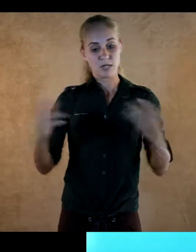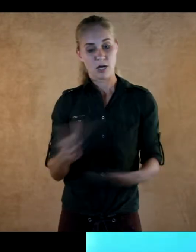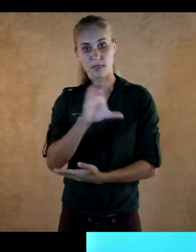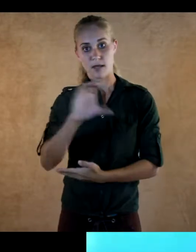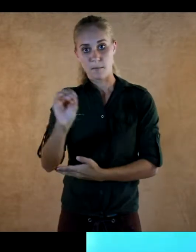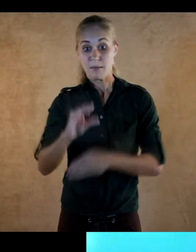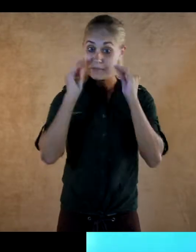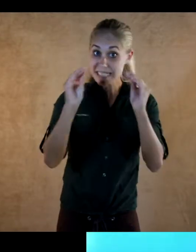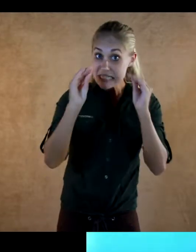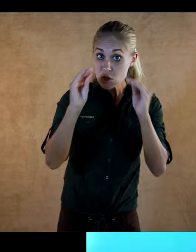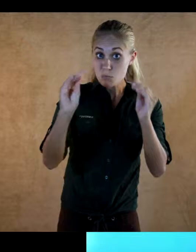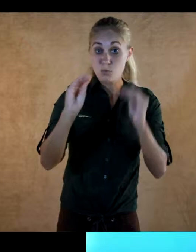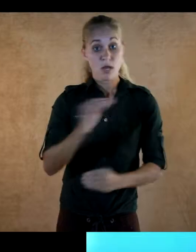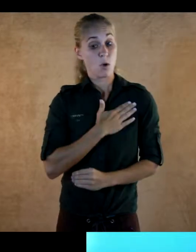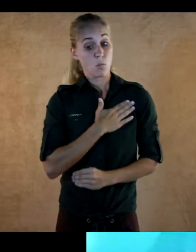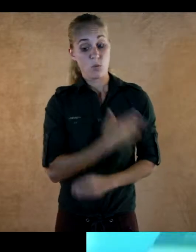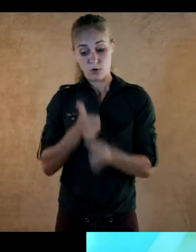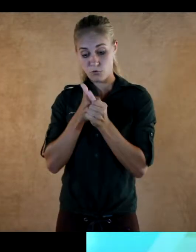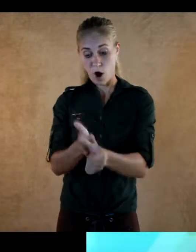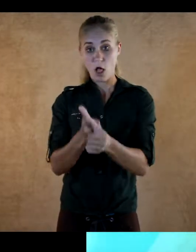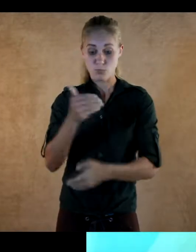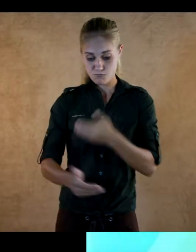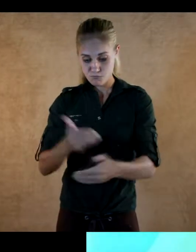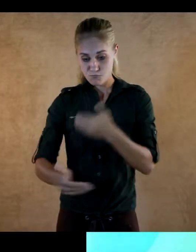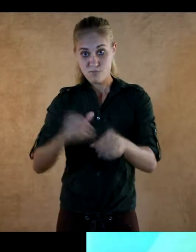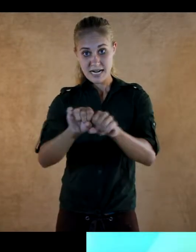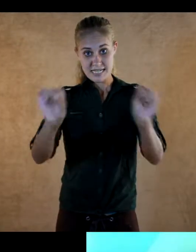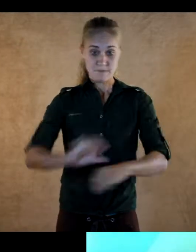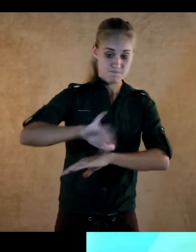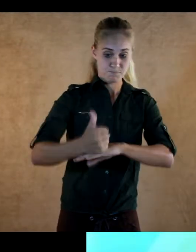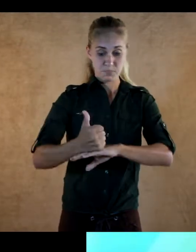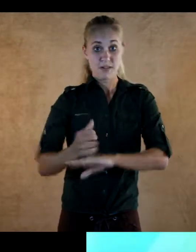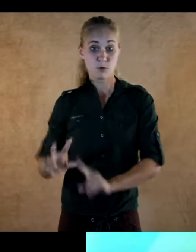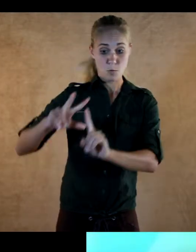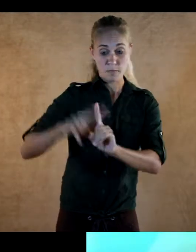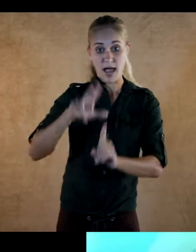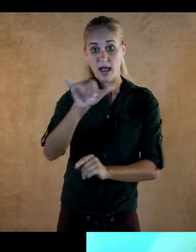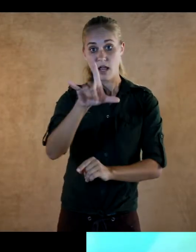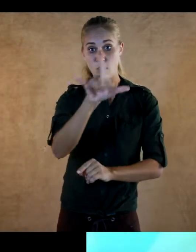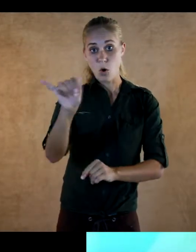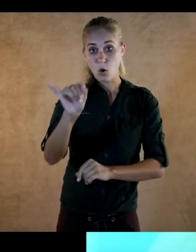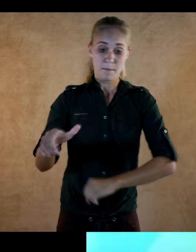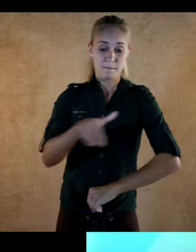Be teachable and willing to follow this proven step-by-step system. If you follow and apply the YOLI POWER OF 2 System